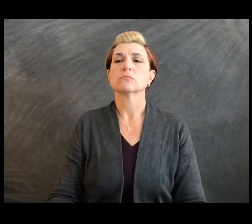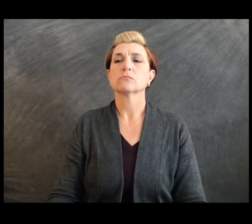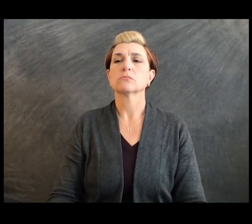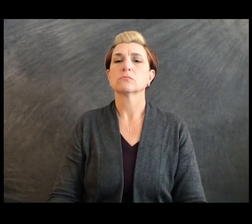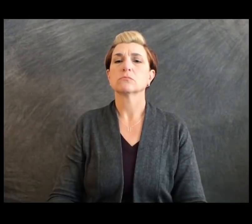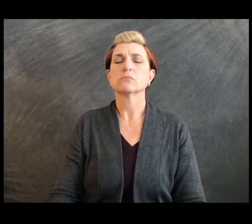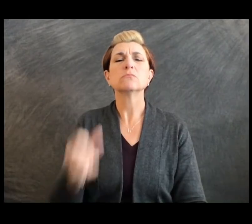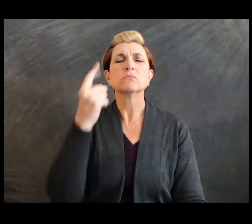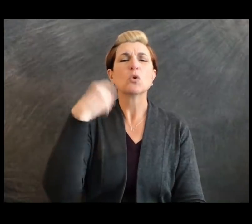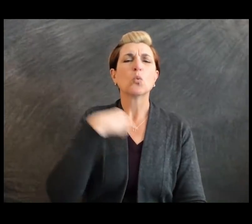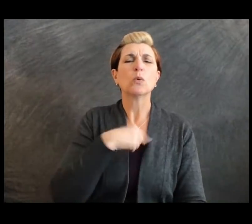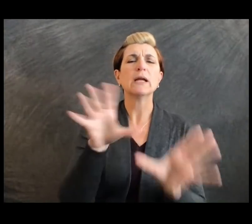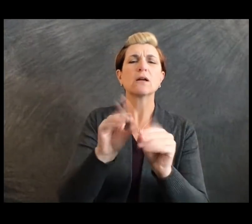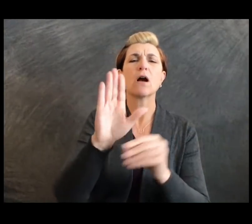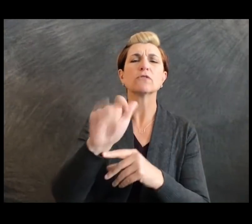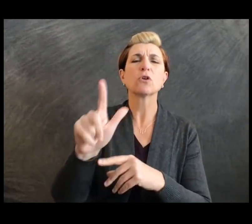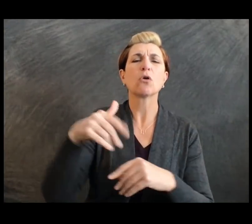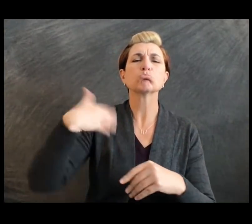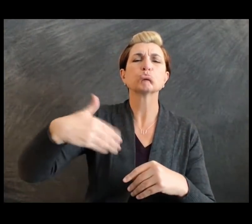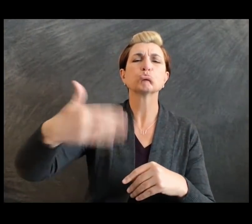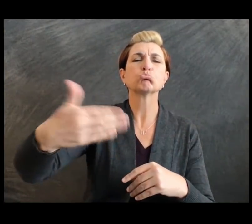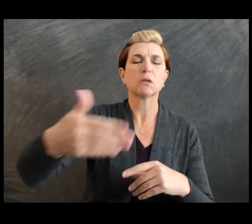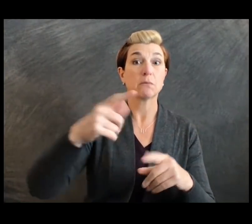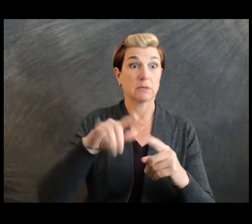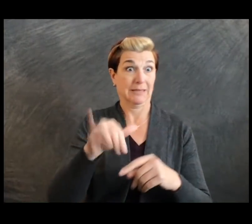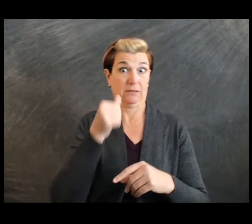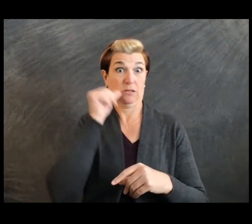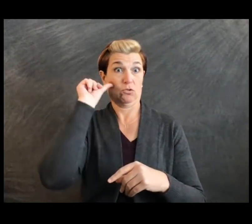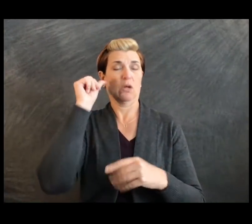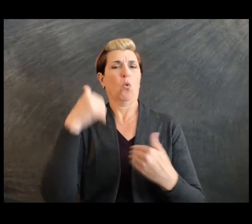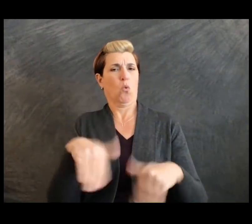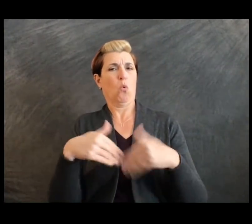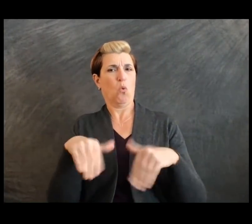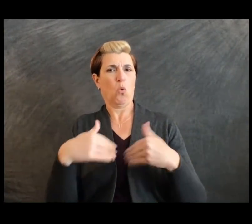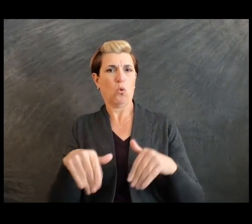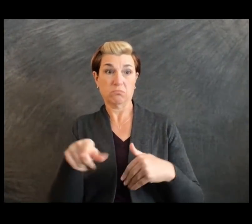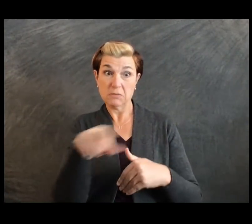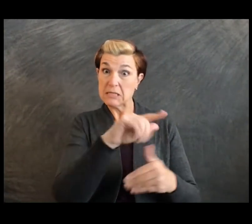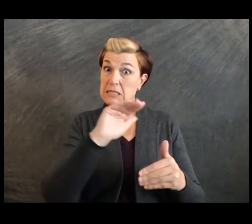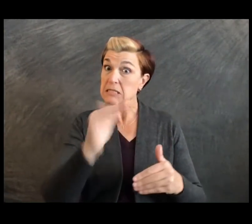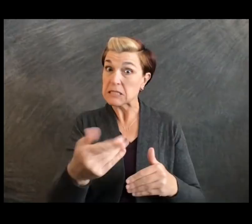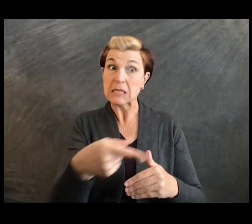pretty amazing they like they're loving what we're doing and the the